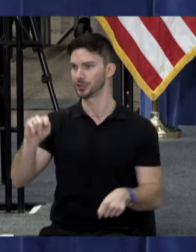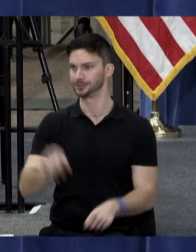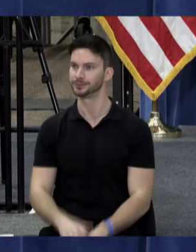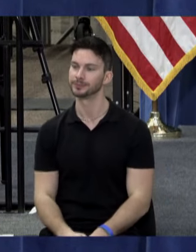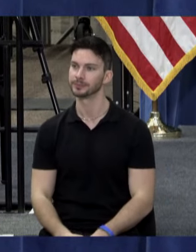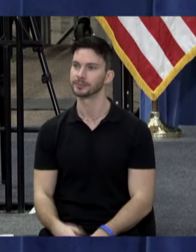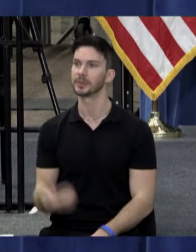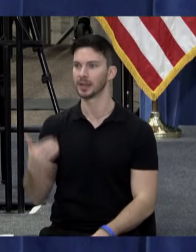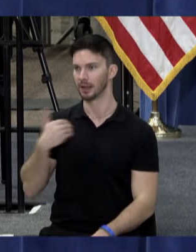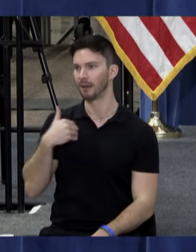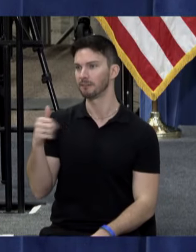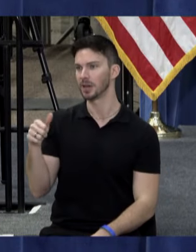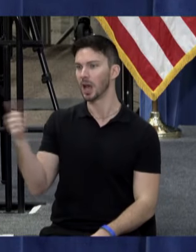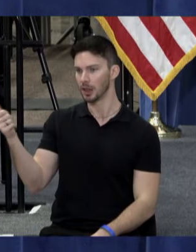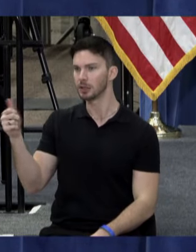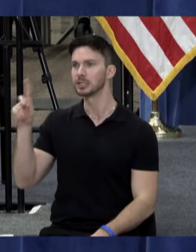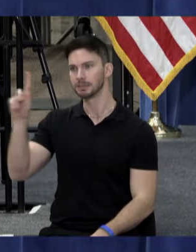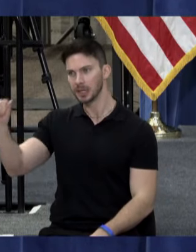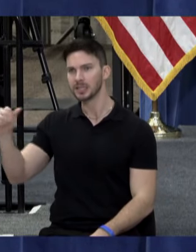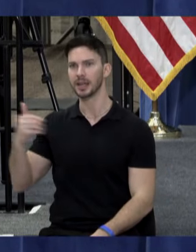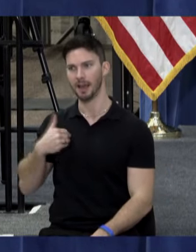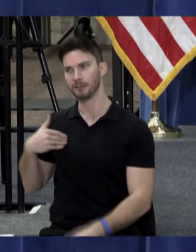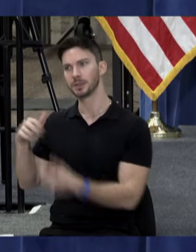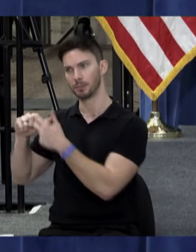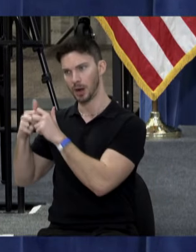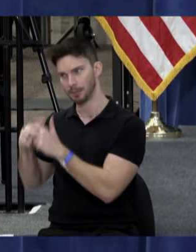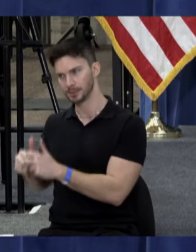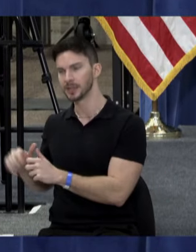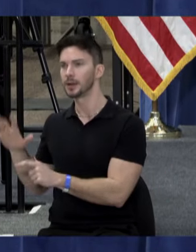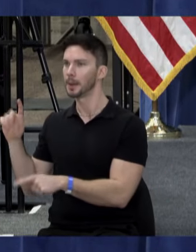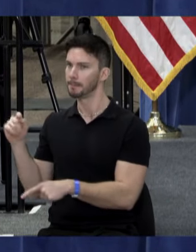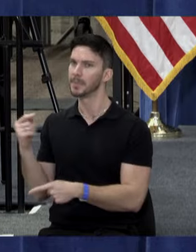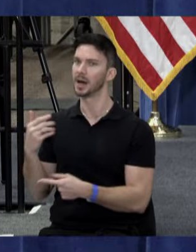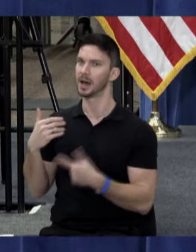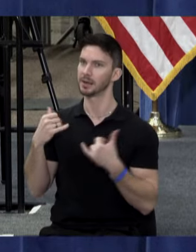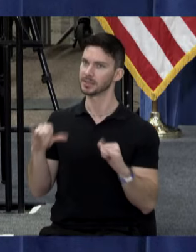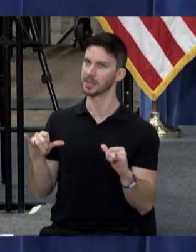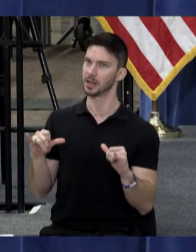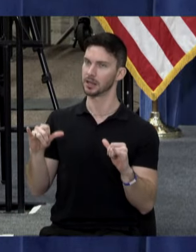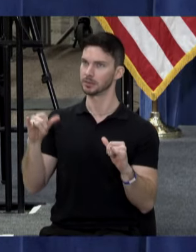I have some problems, but I definitely have to use differently abled.